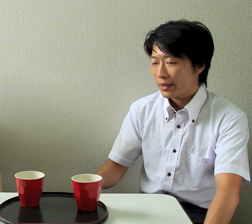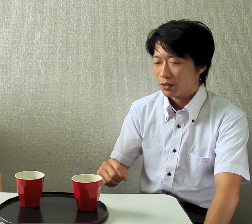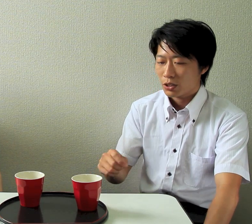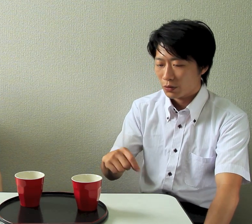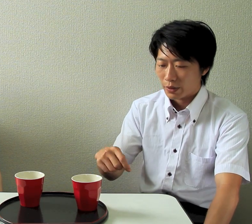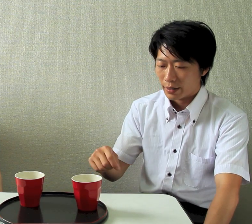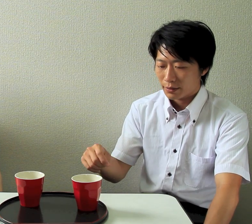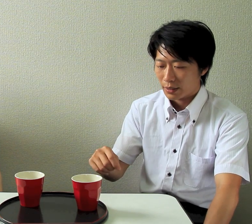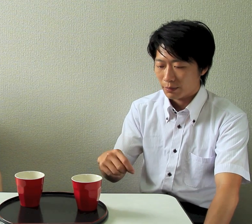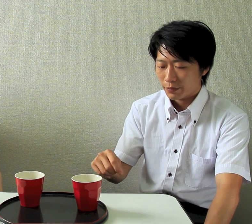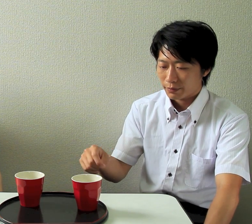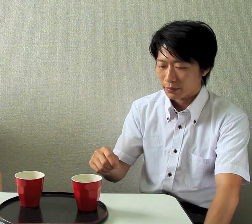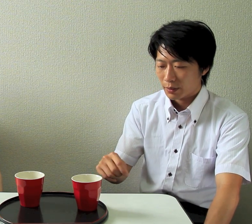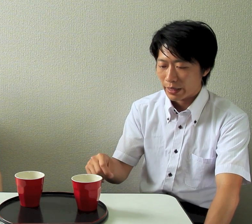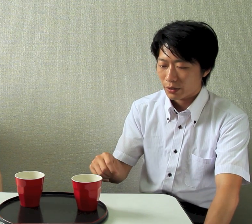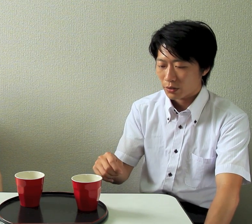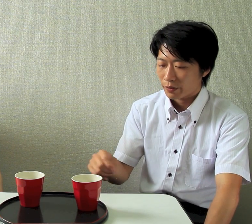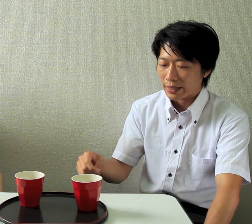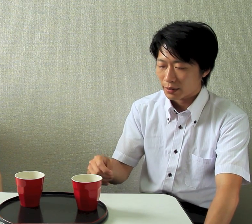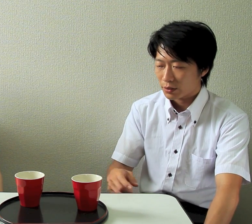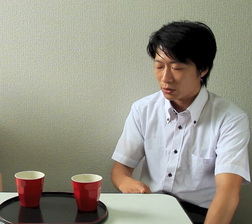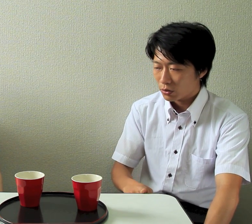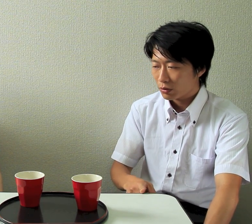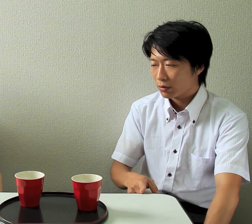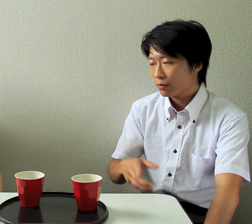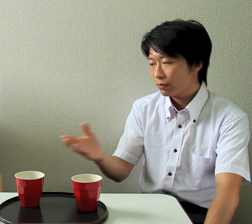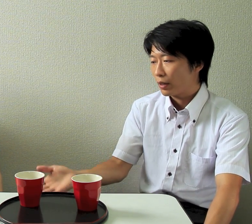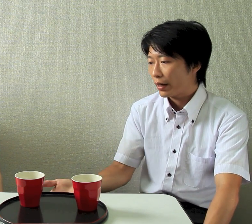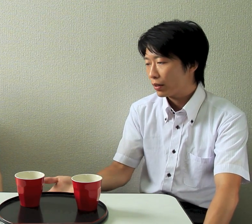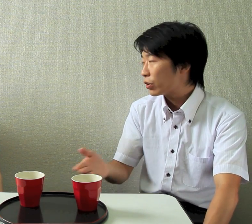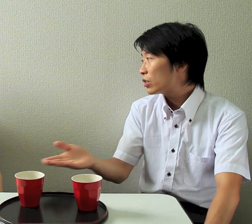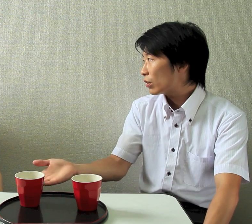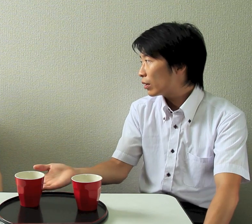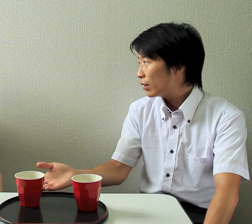My mother would write faxes to her sister.